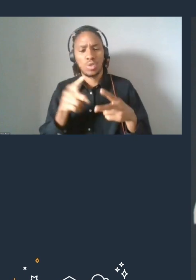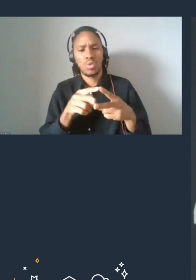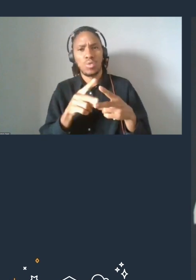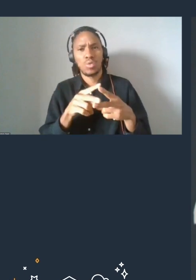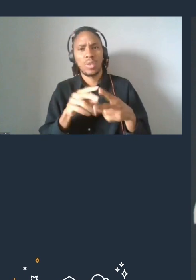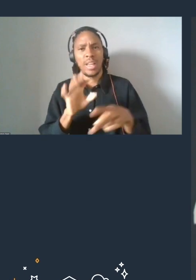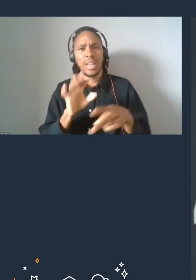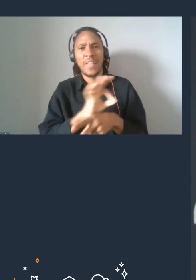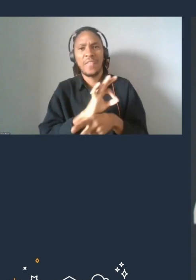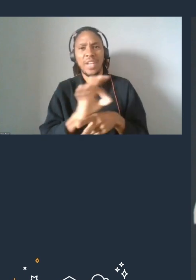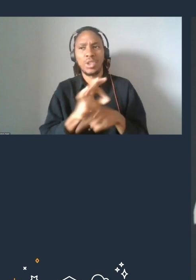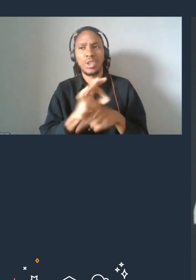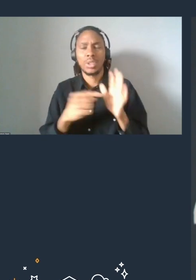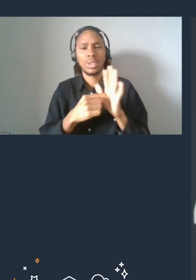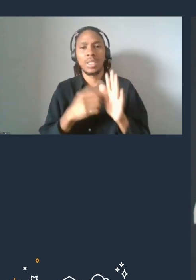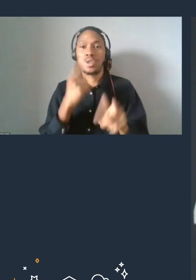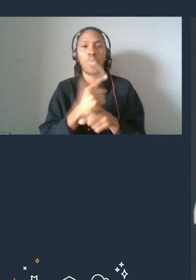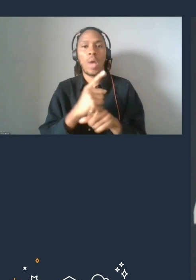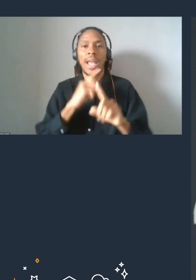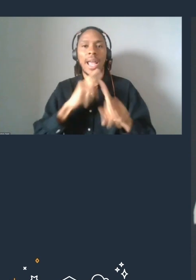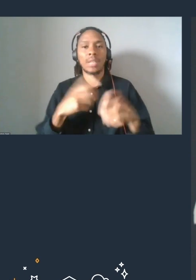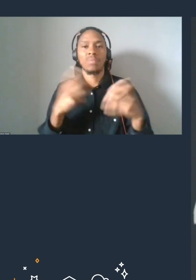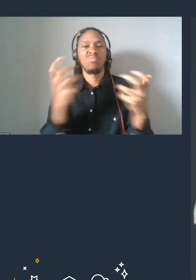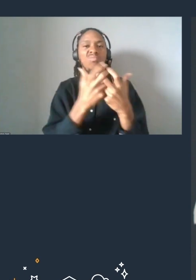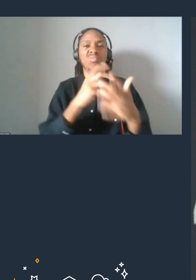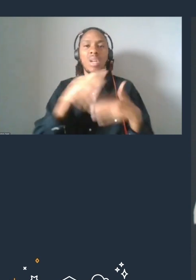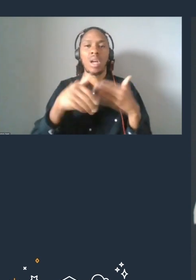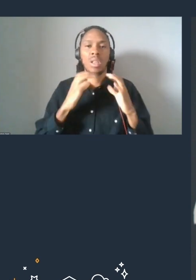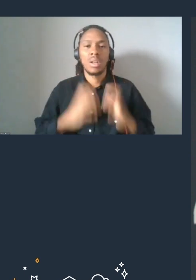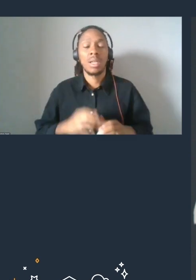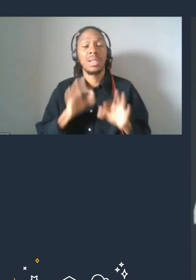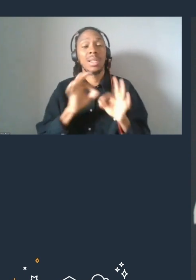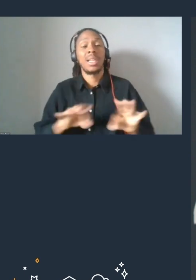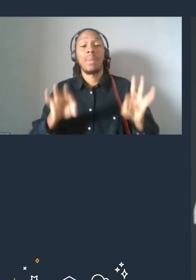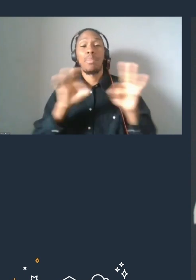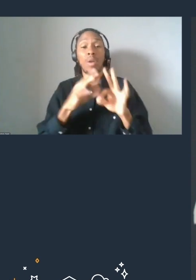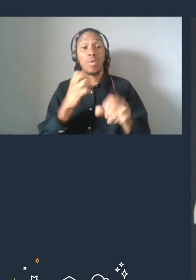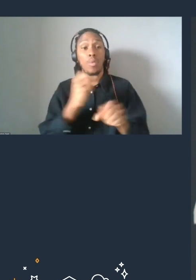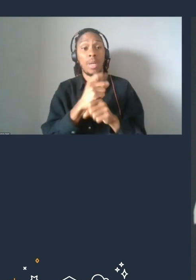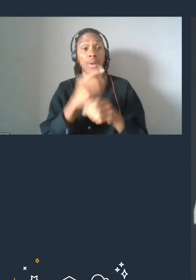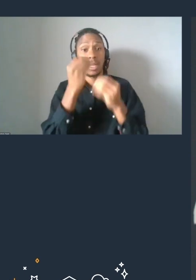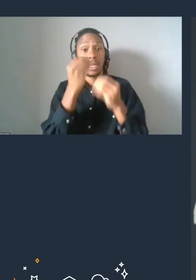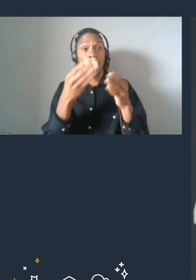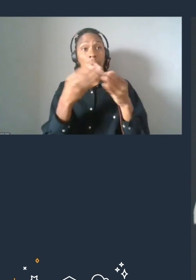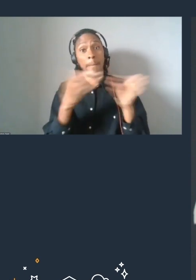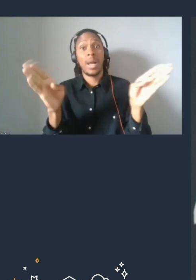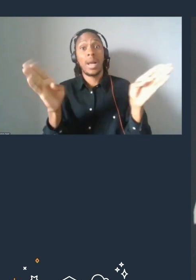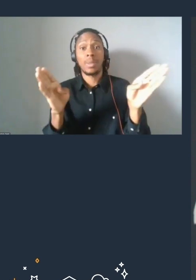for almost all our customers. When you want to make your data public, you really want to make it public